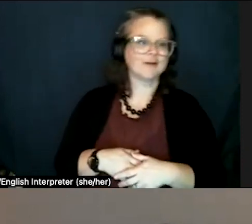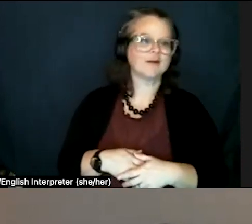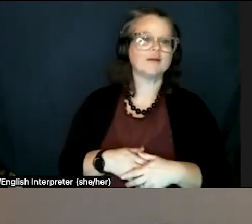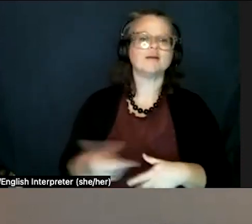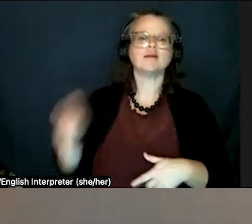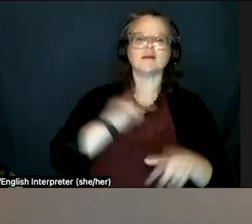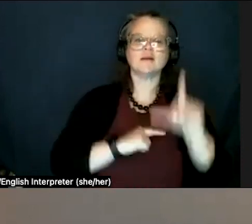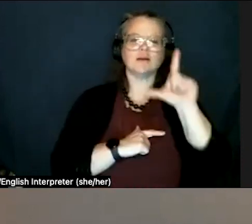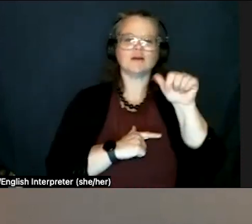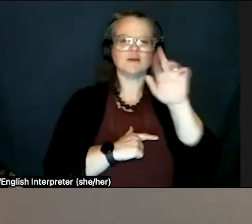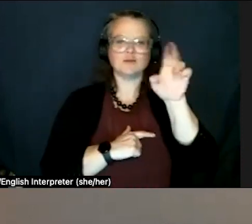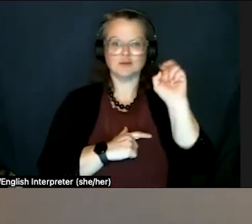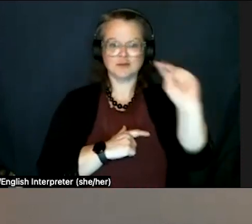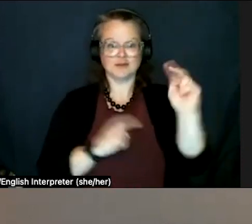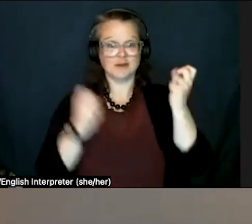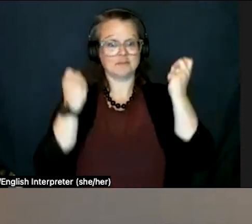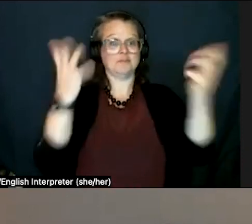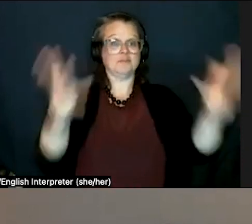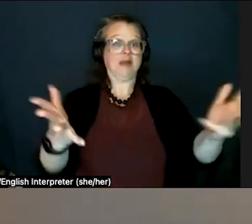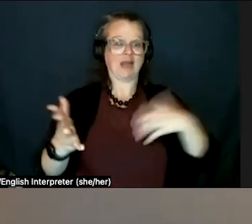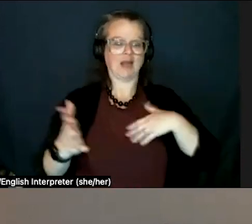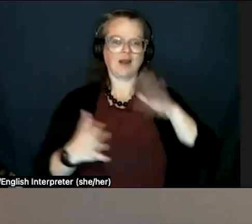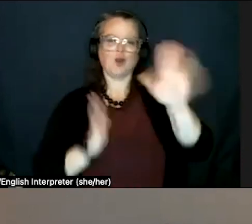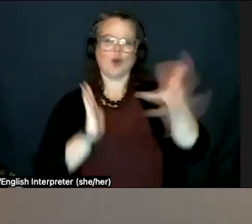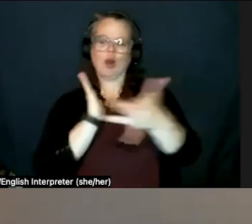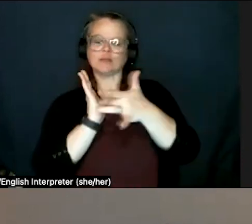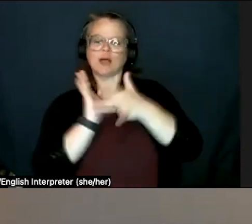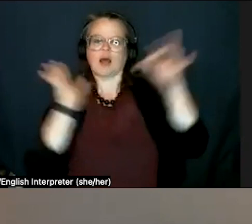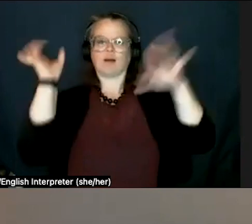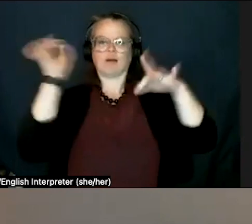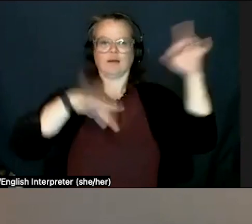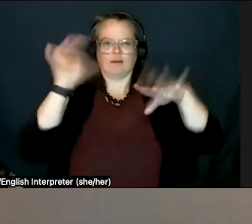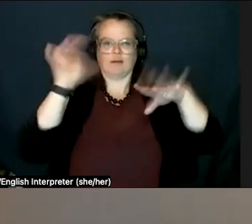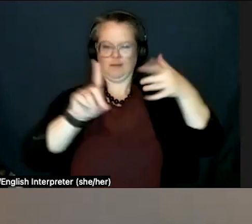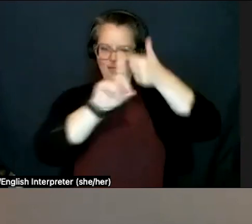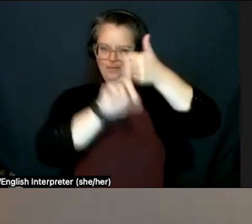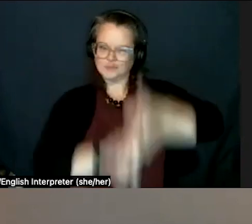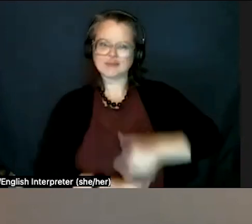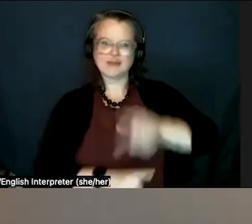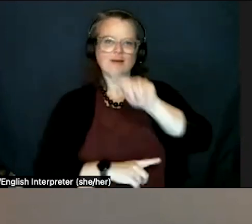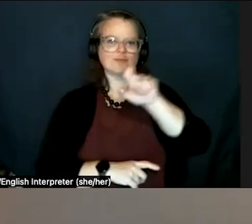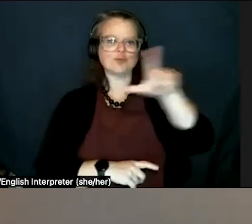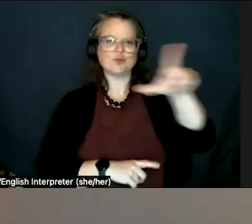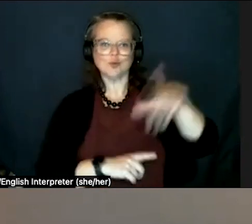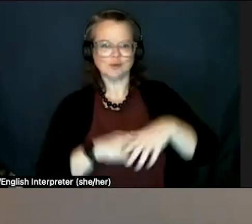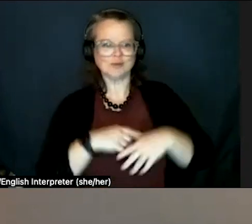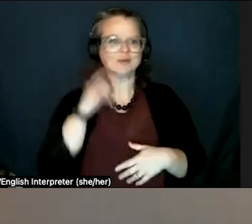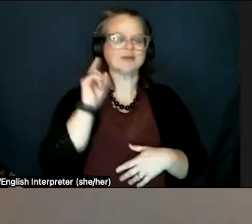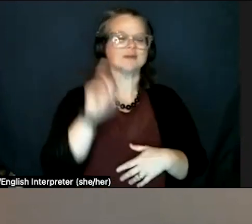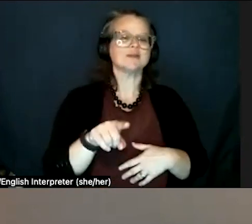tools, not as many of us indulged in sole tools that help ourselves work. So for those